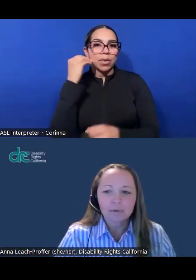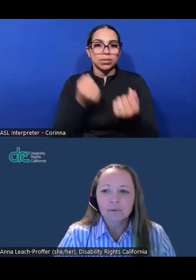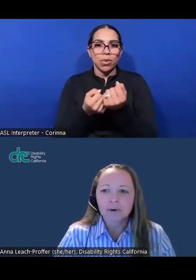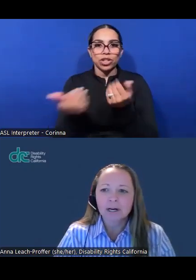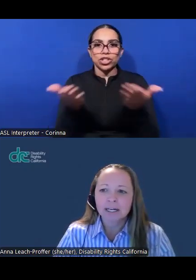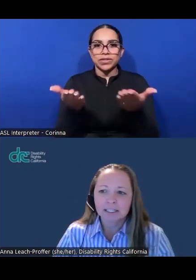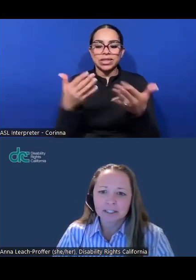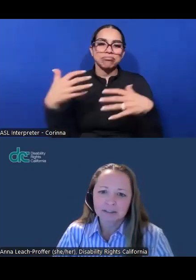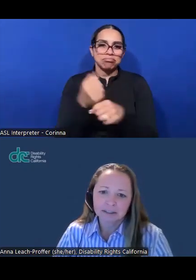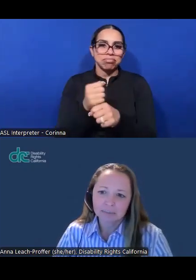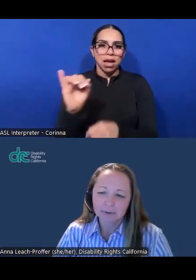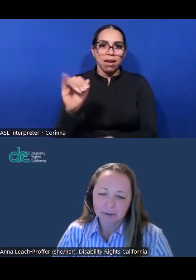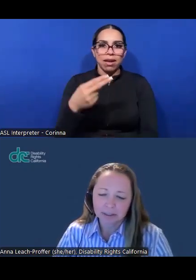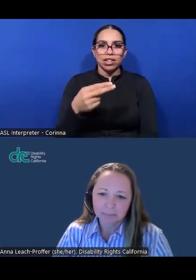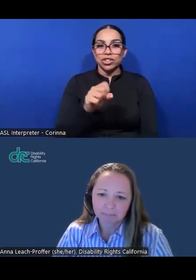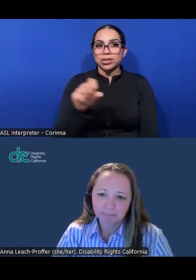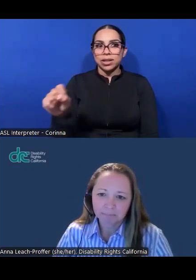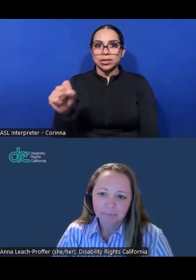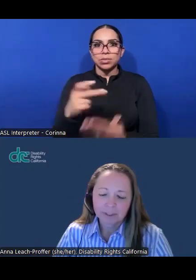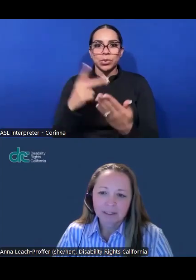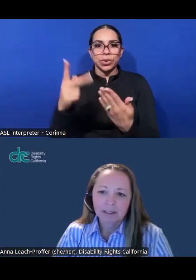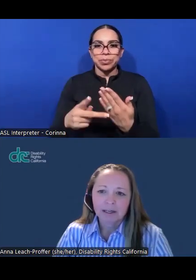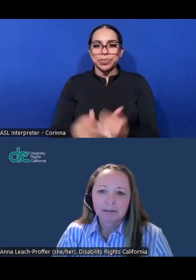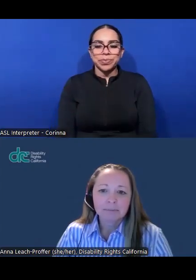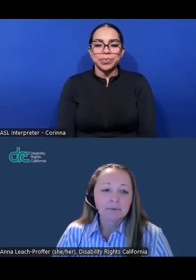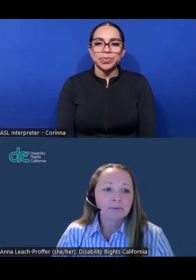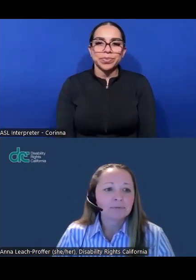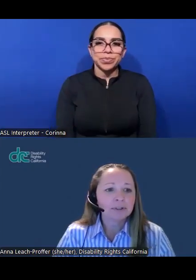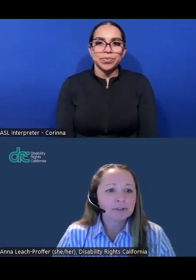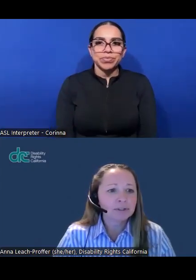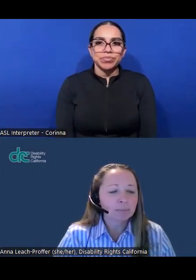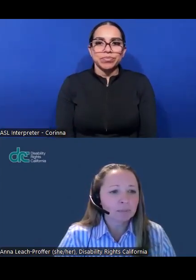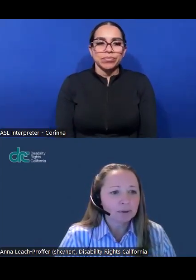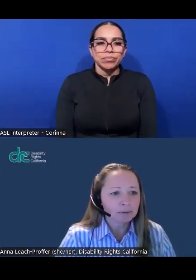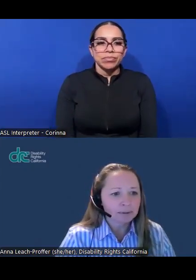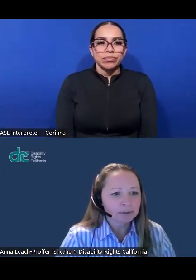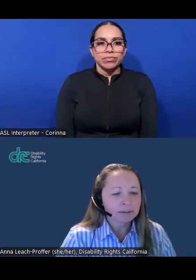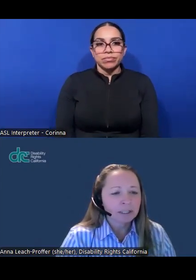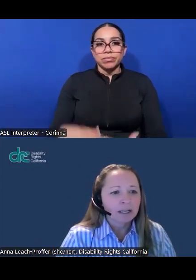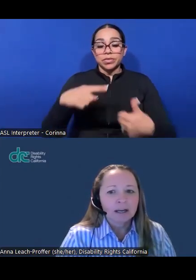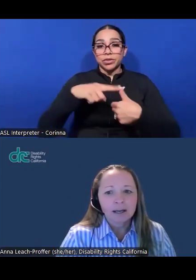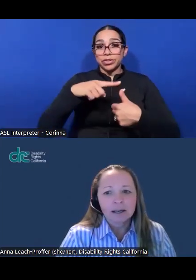or IHSS program. So the first proposal,